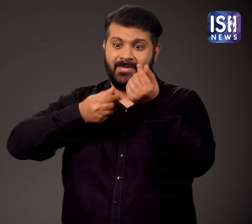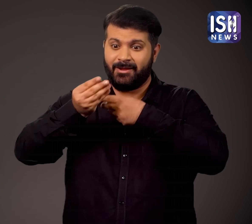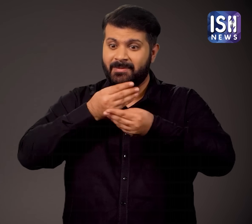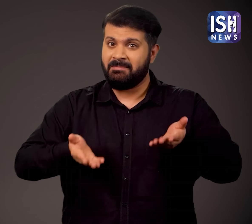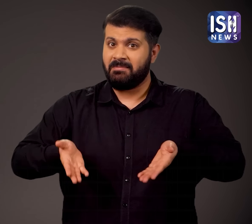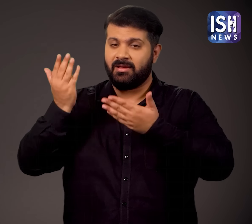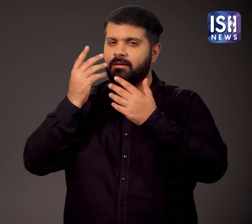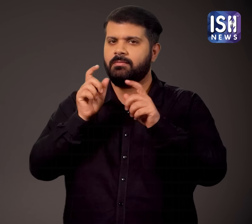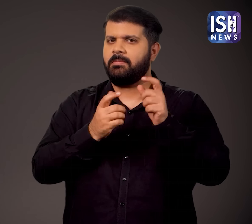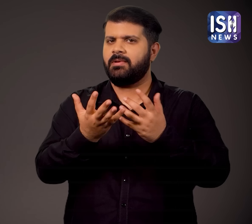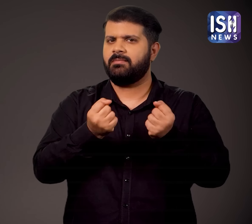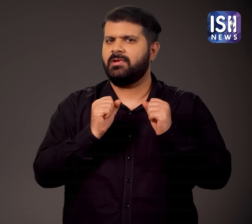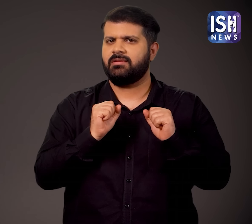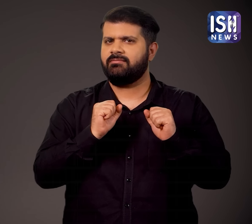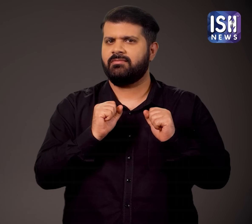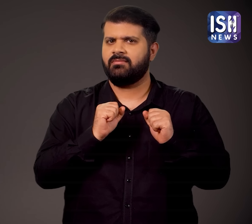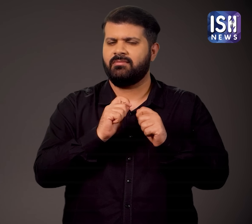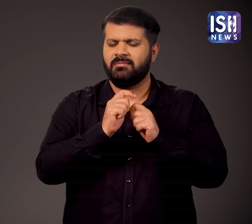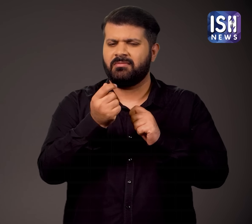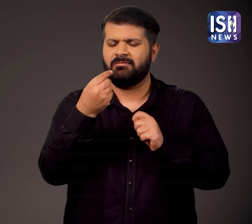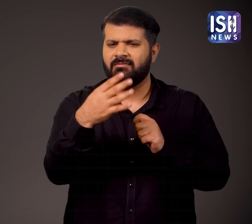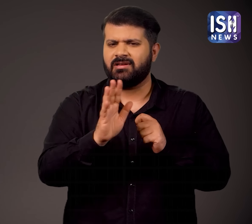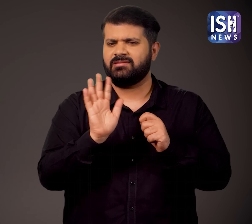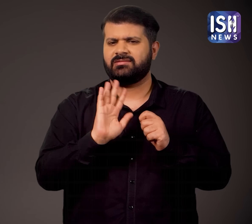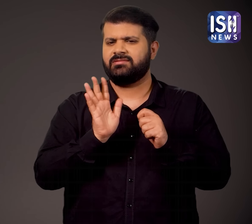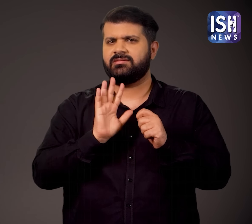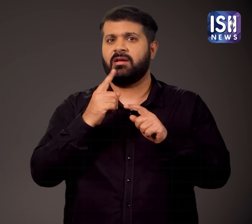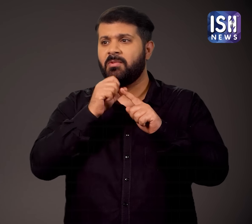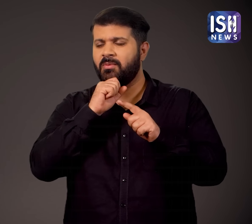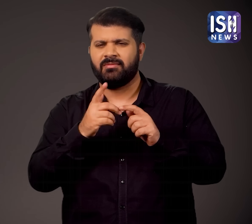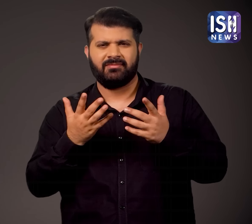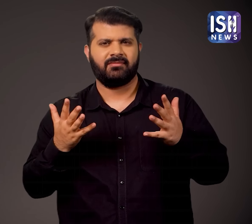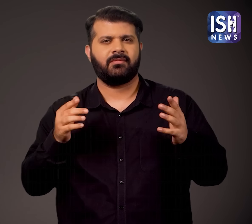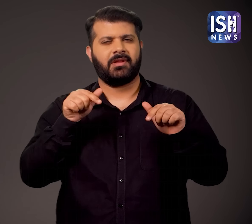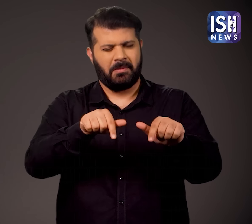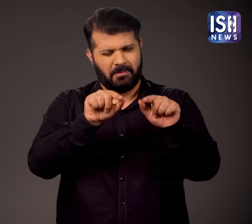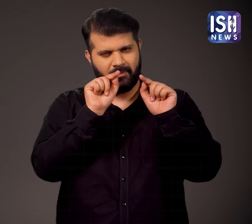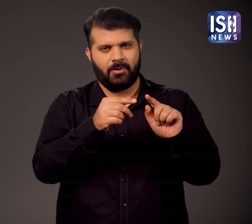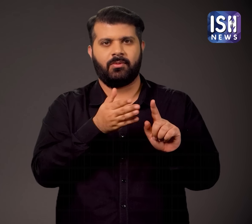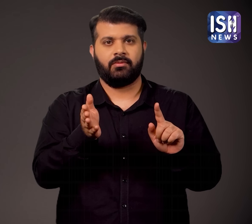Rising prices have reduced people’s buying power.